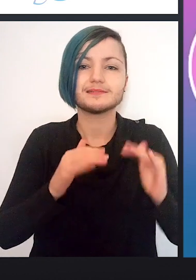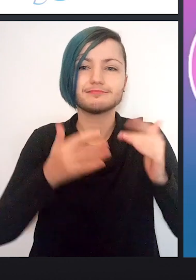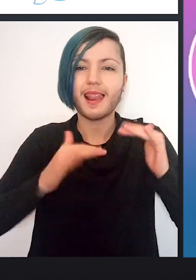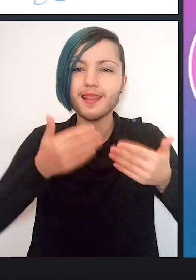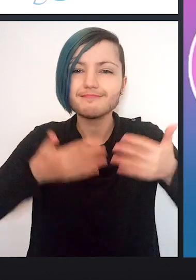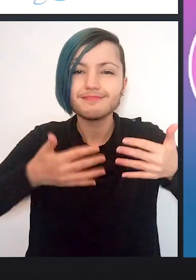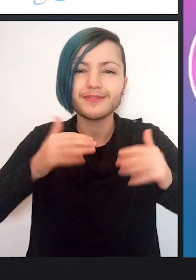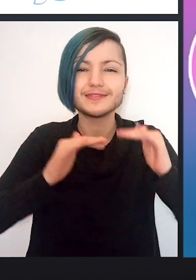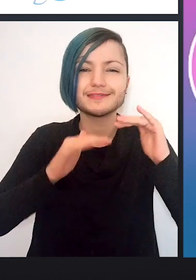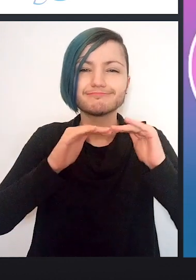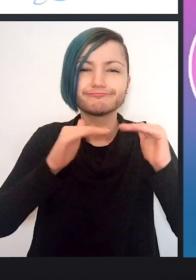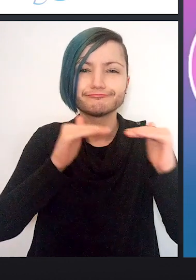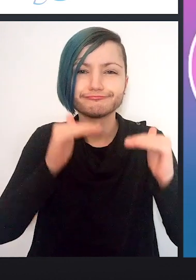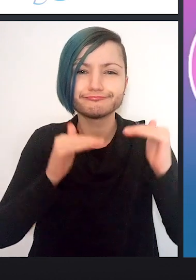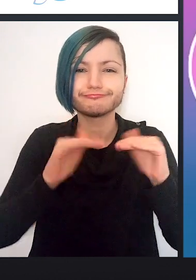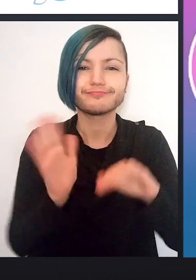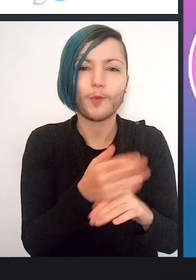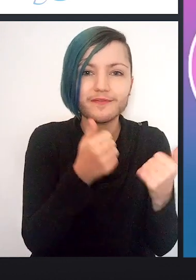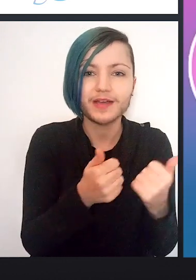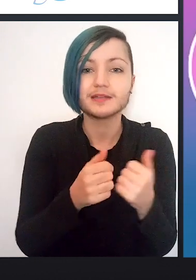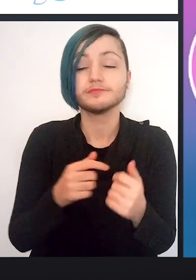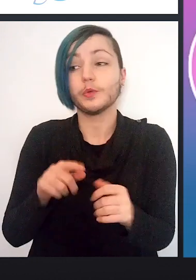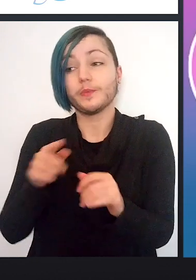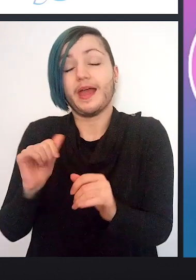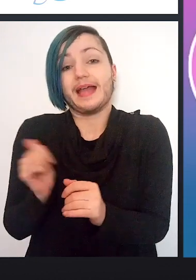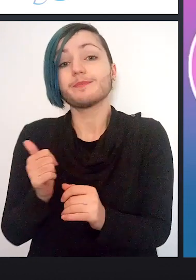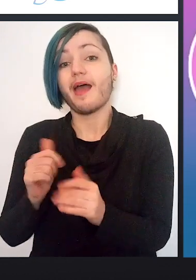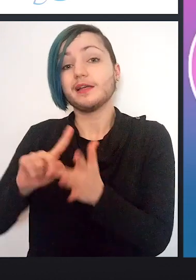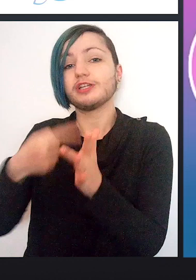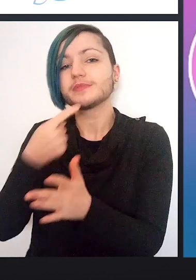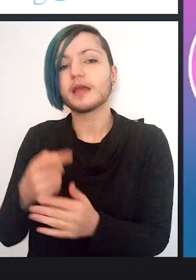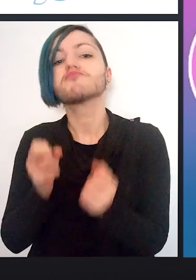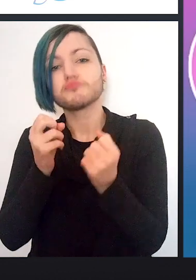and I expected then James to say "Right, go away and think about it,